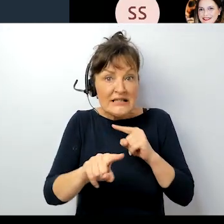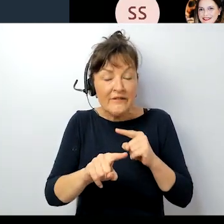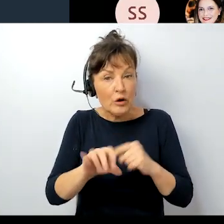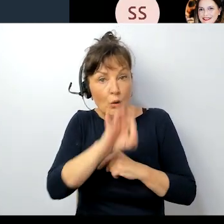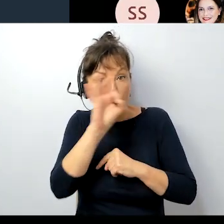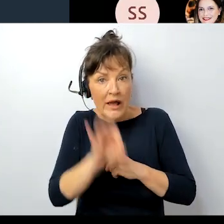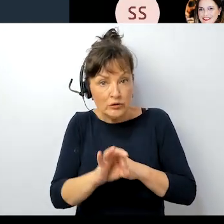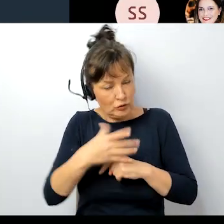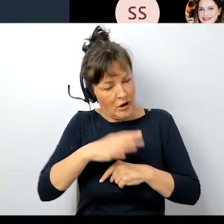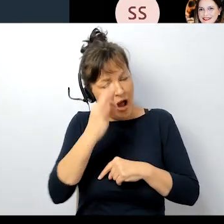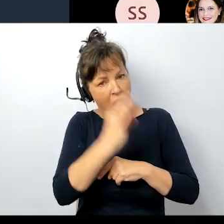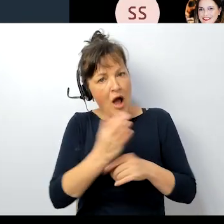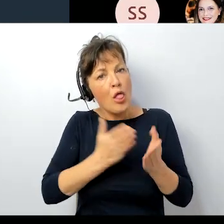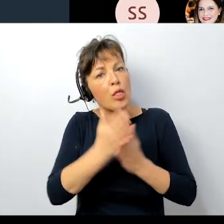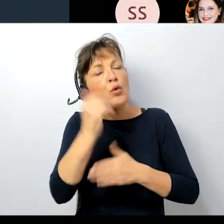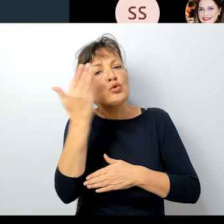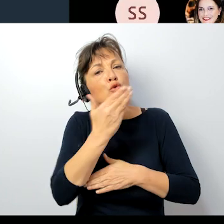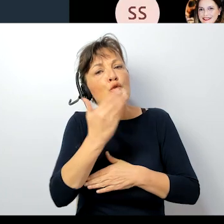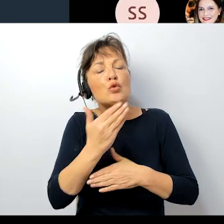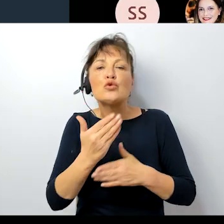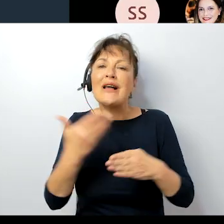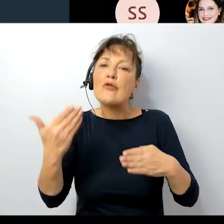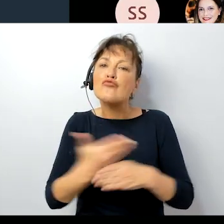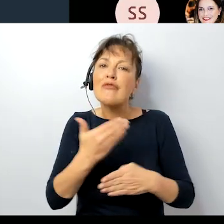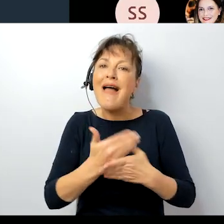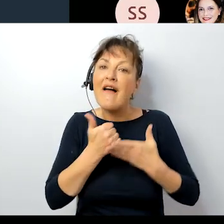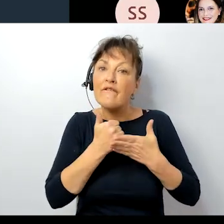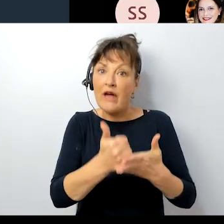If you have any specific questions, you can get further information via